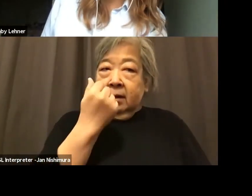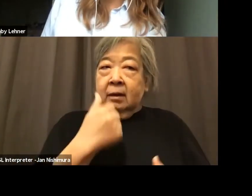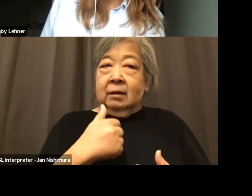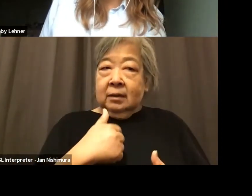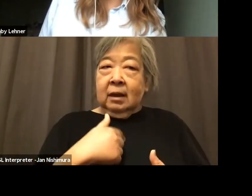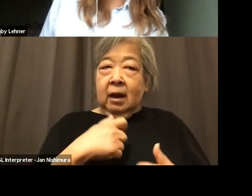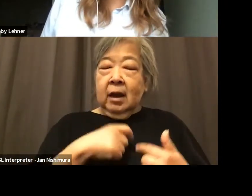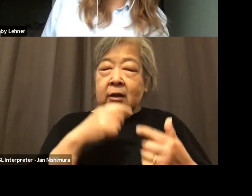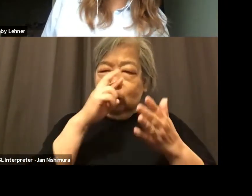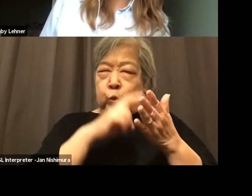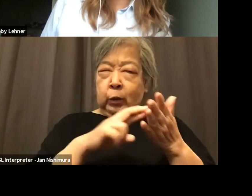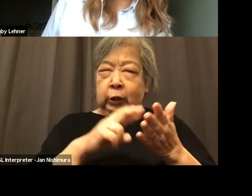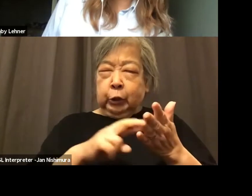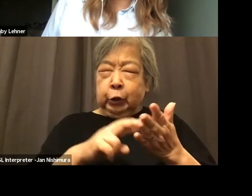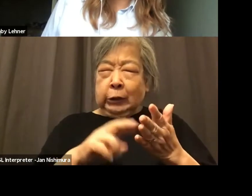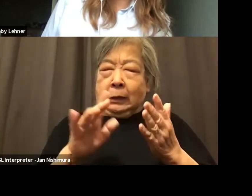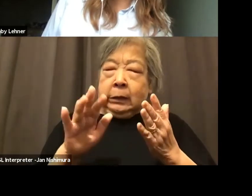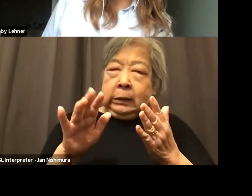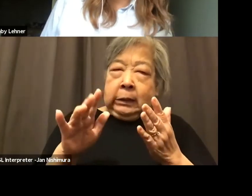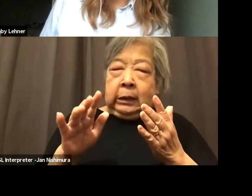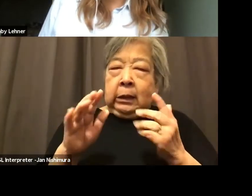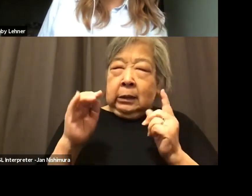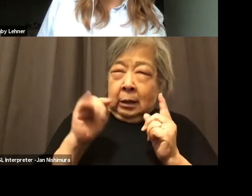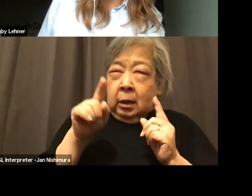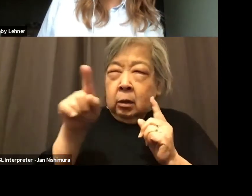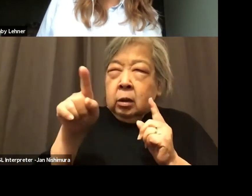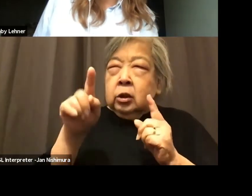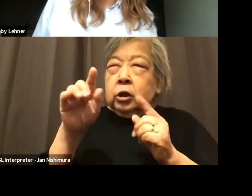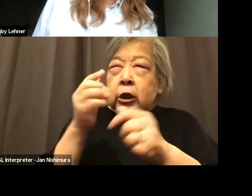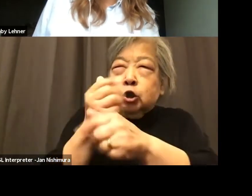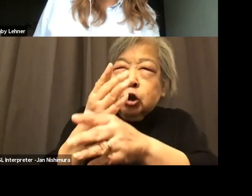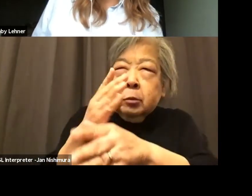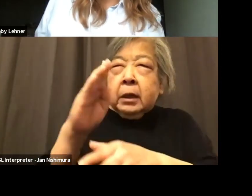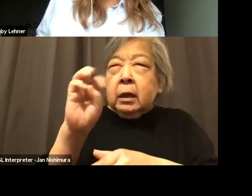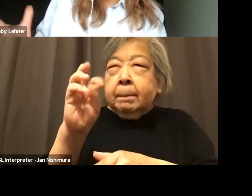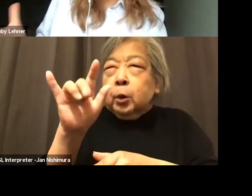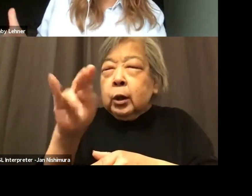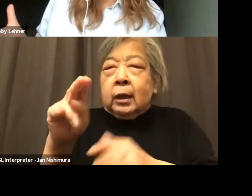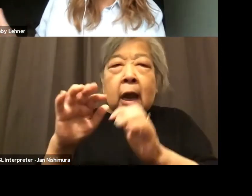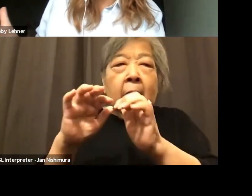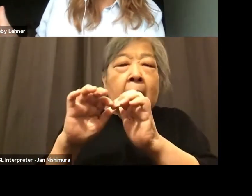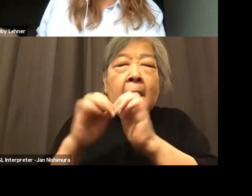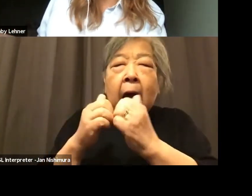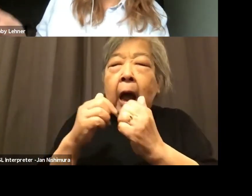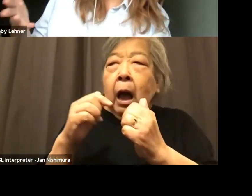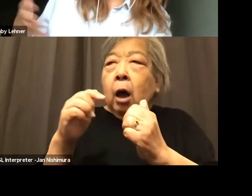find accessible housing, how I would make sure I could have a personal care assistant